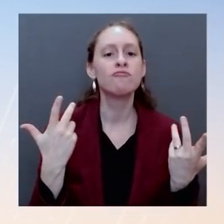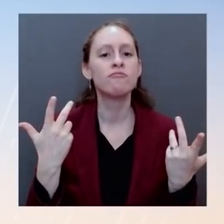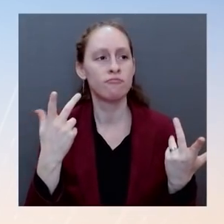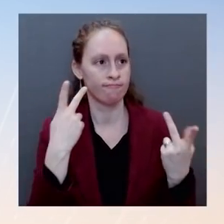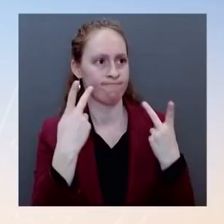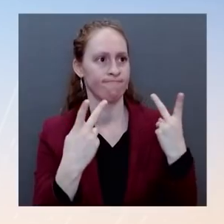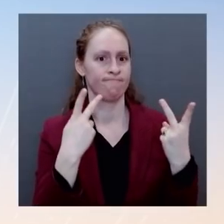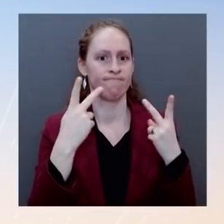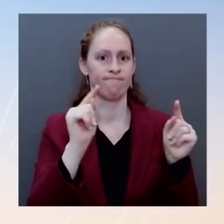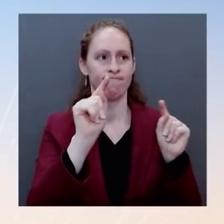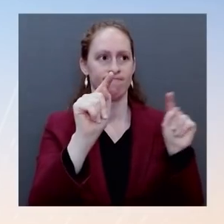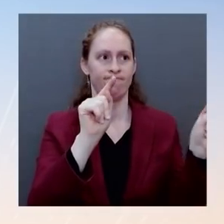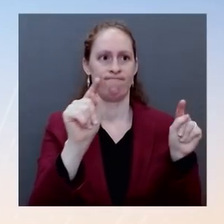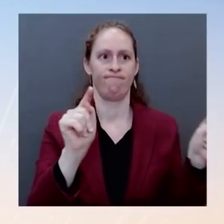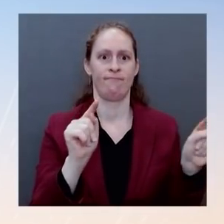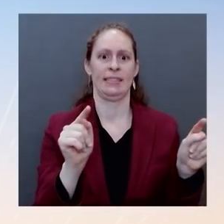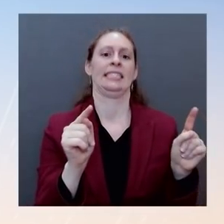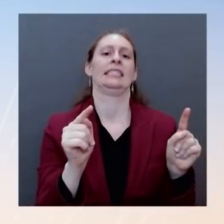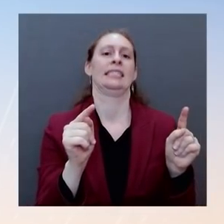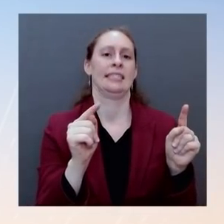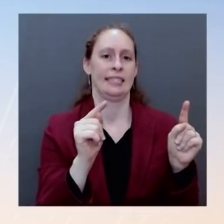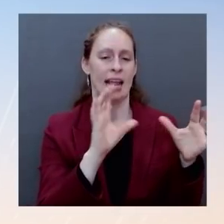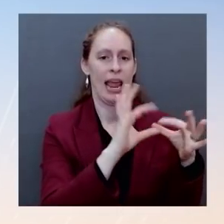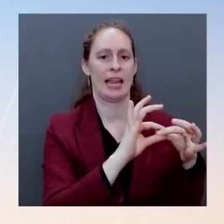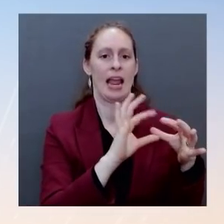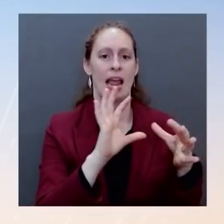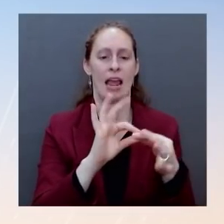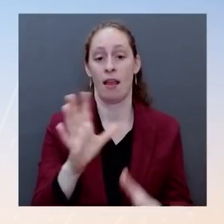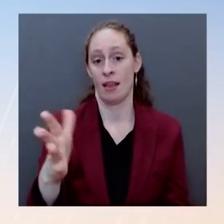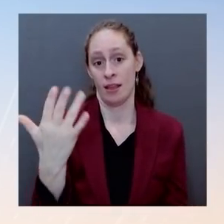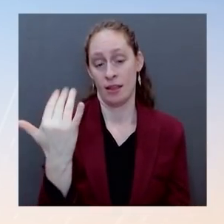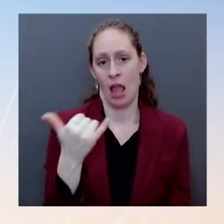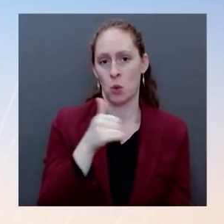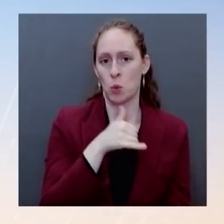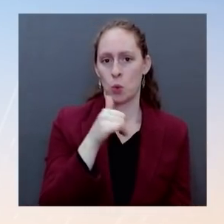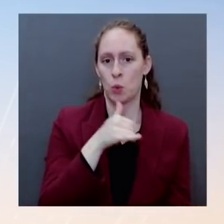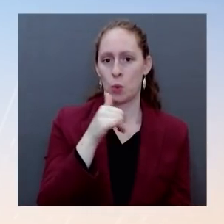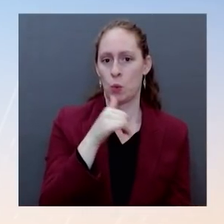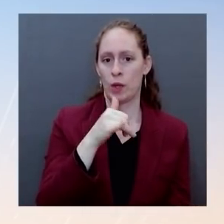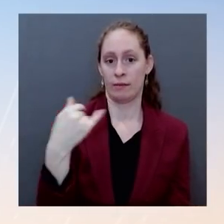so we can have that increased capacity and ability to see what is happening with the program.